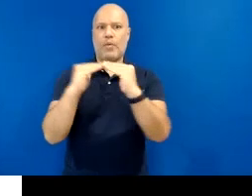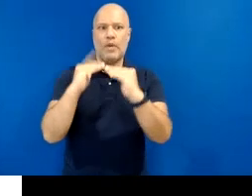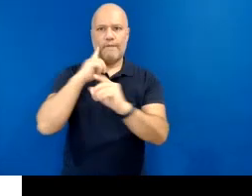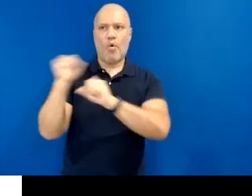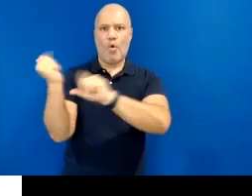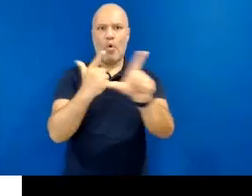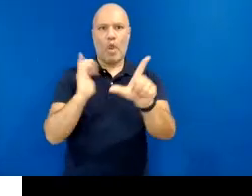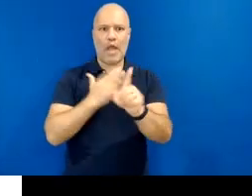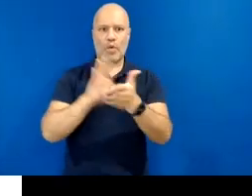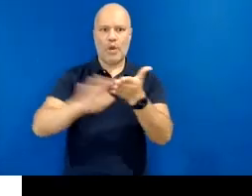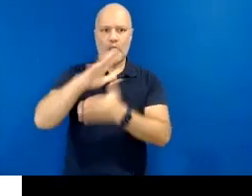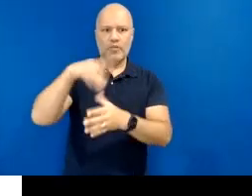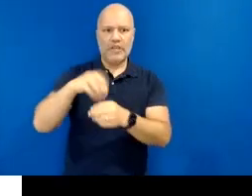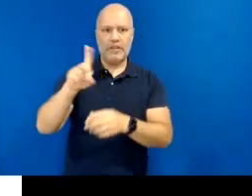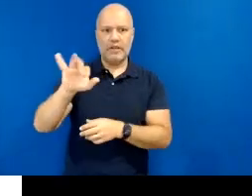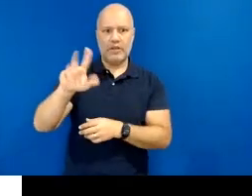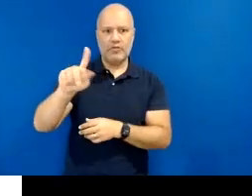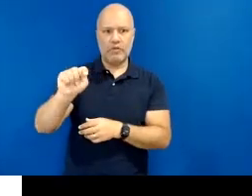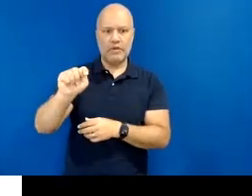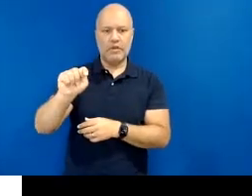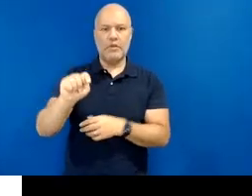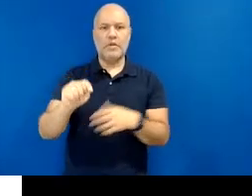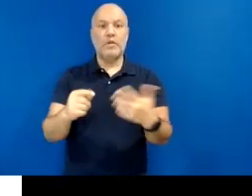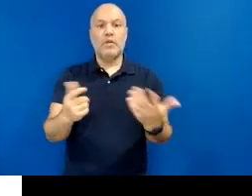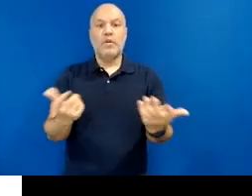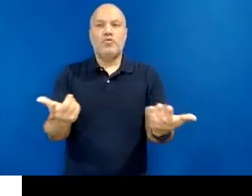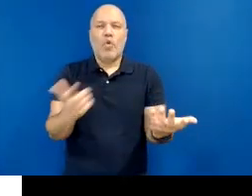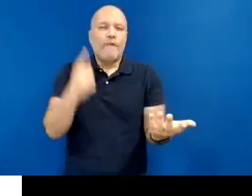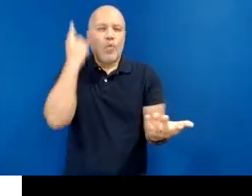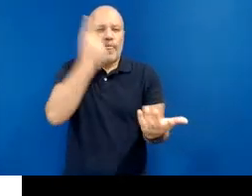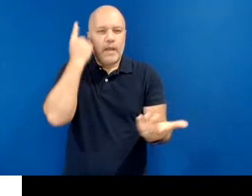If you just take what does it mean to be culturally responsive?